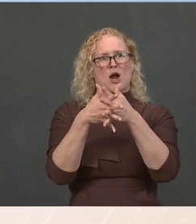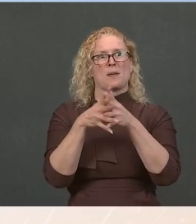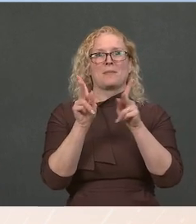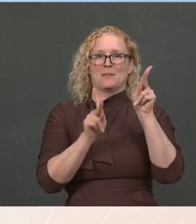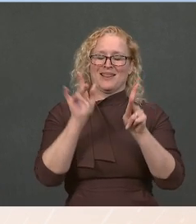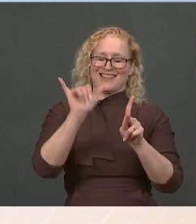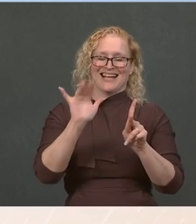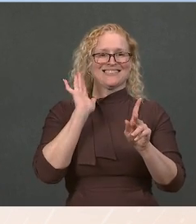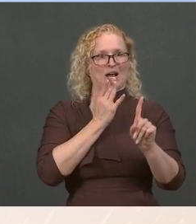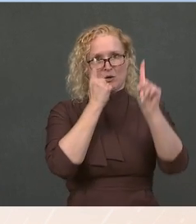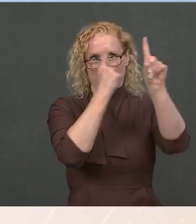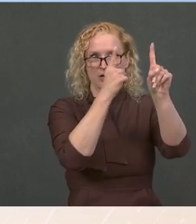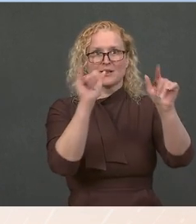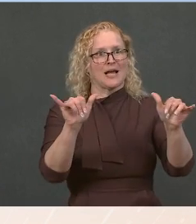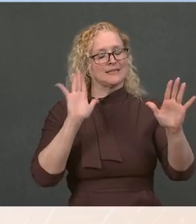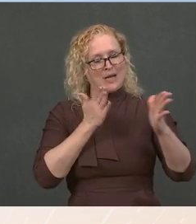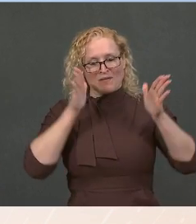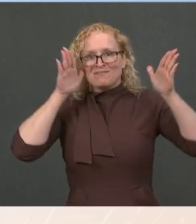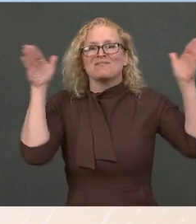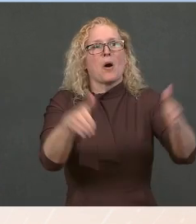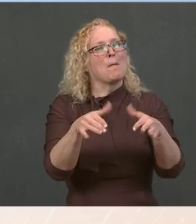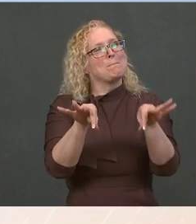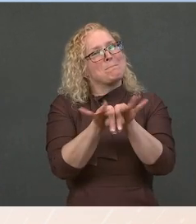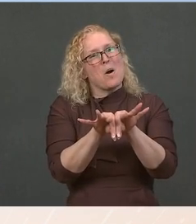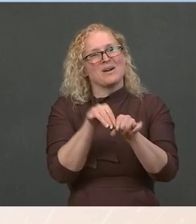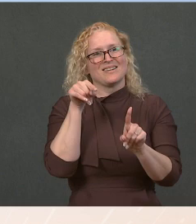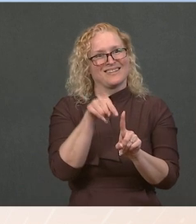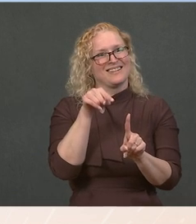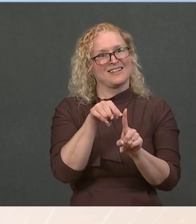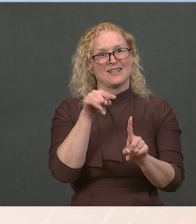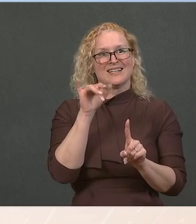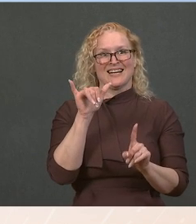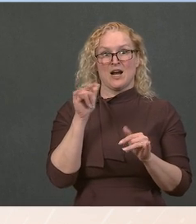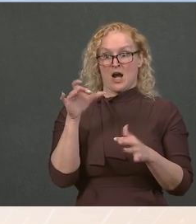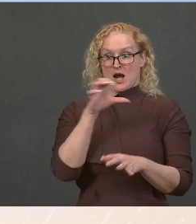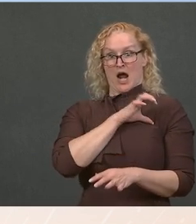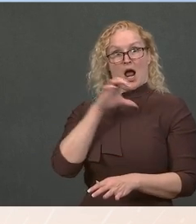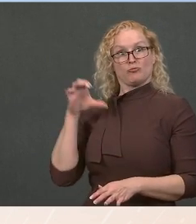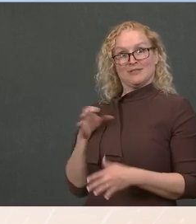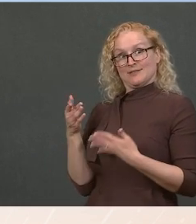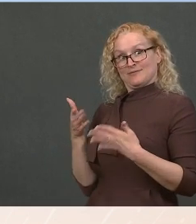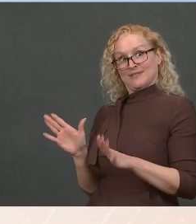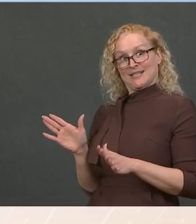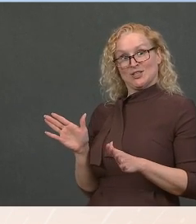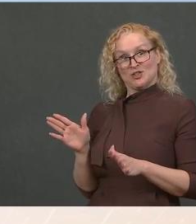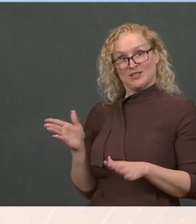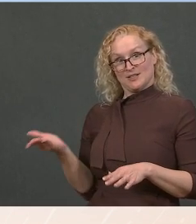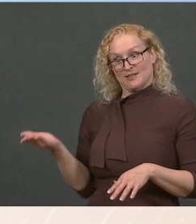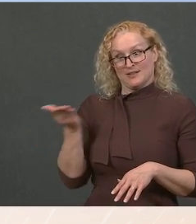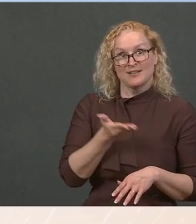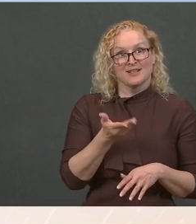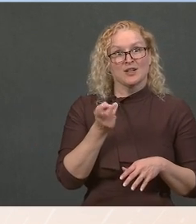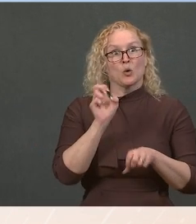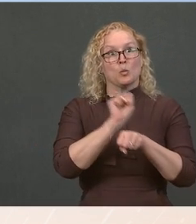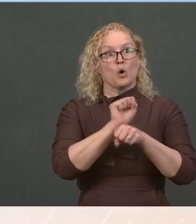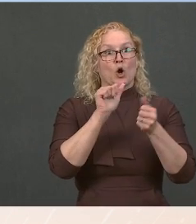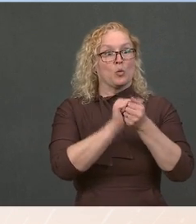is we got to make sure we get this out of Congress and continue to work with members on the Hill to make sure that we deliver, again,